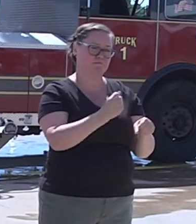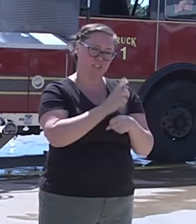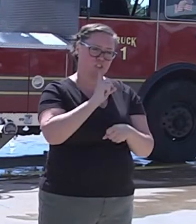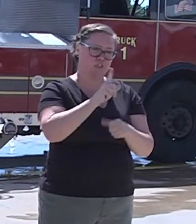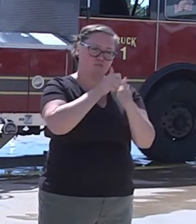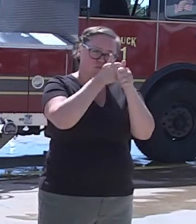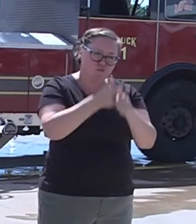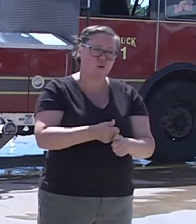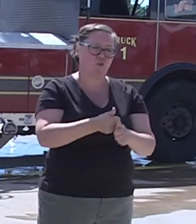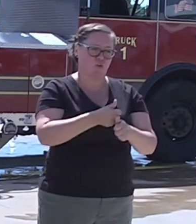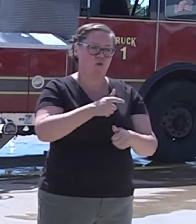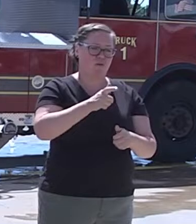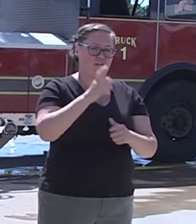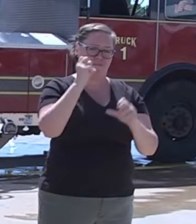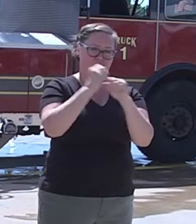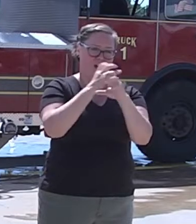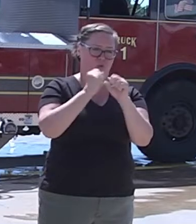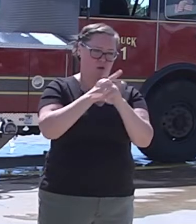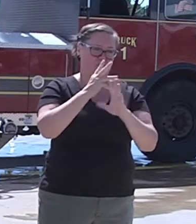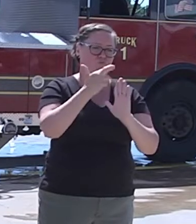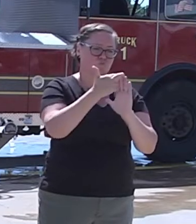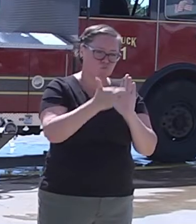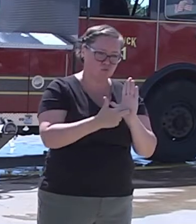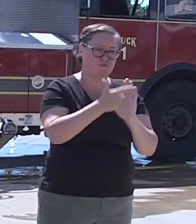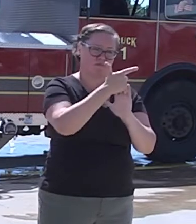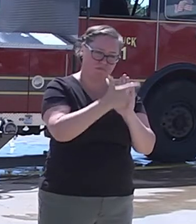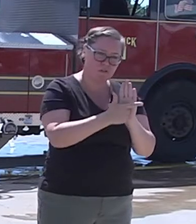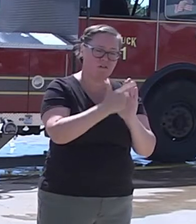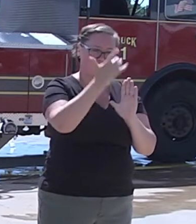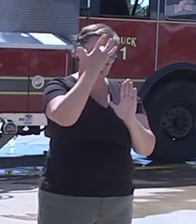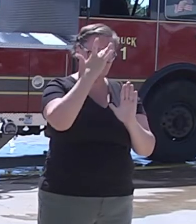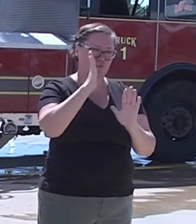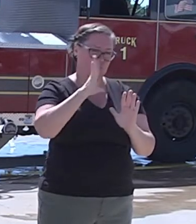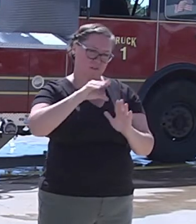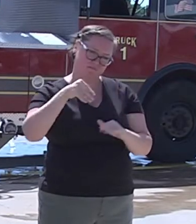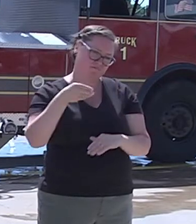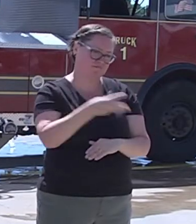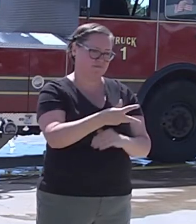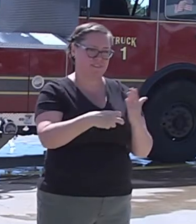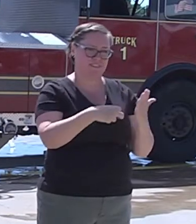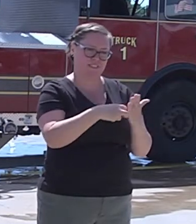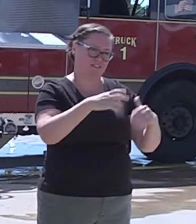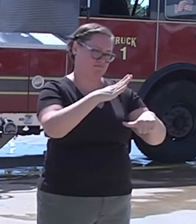fireworks ordinance because enforcement will be uh enforced throughout the city during this